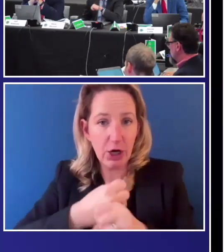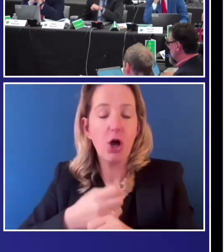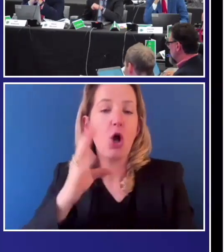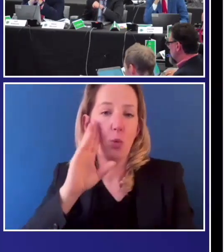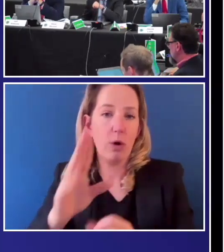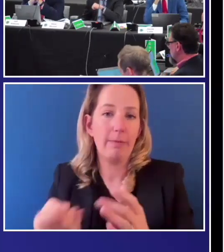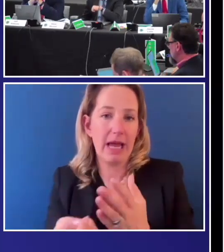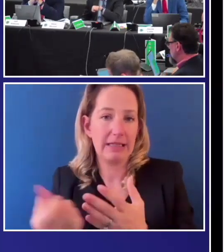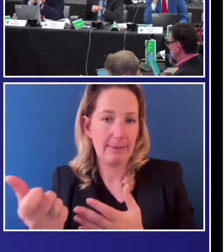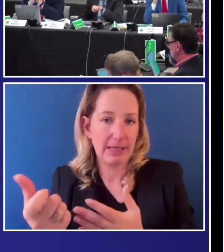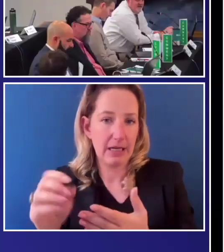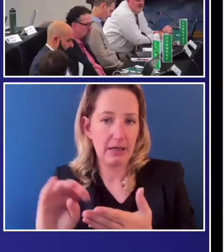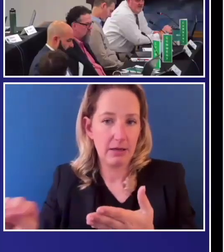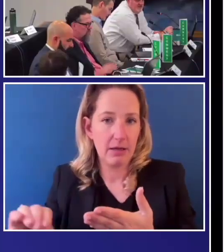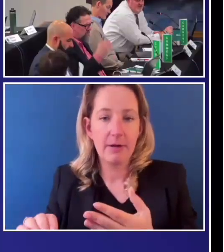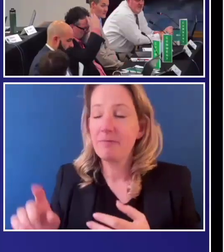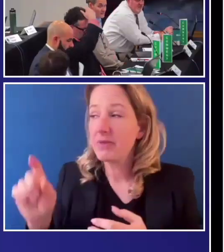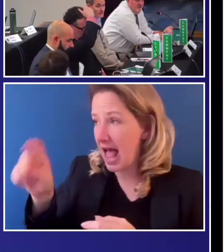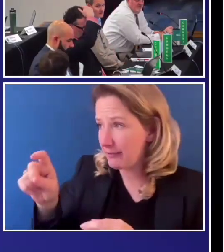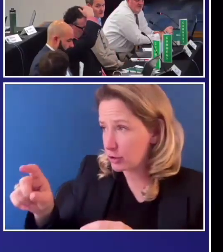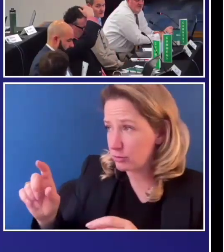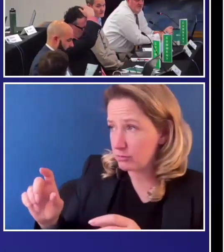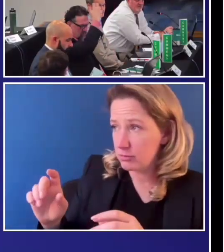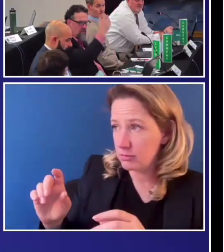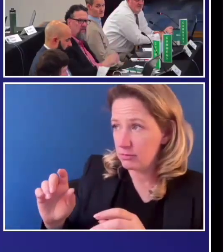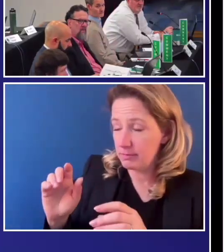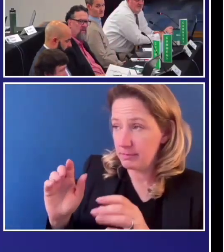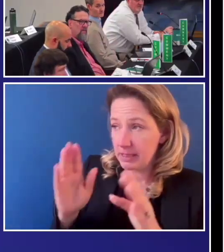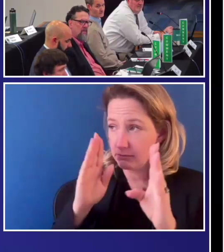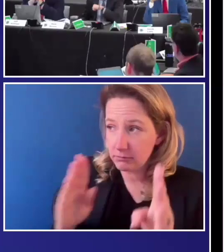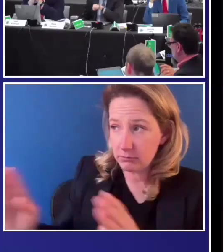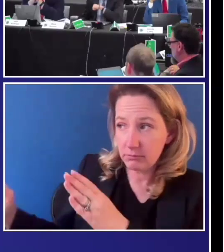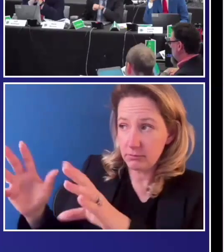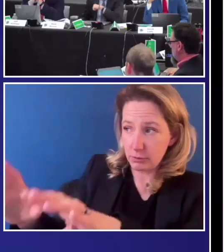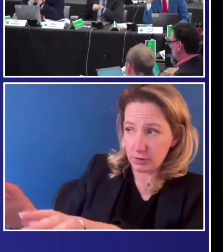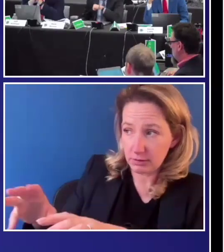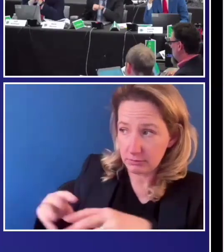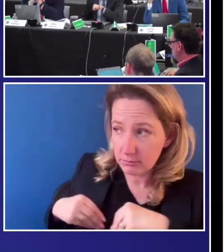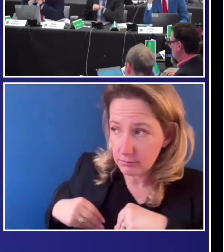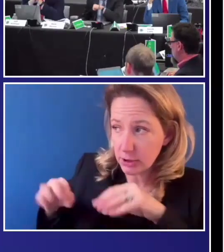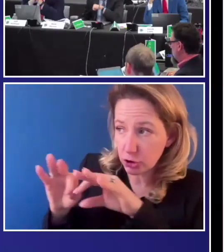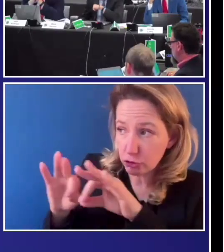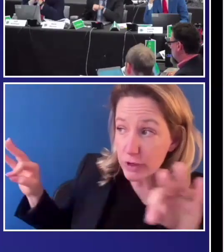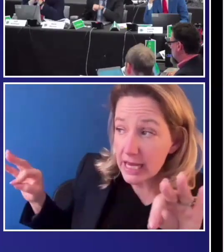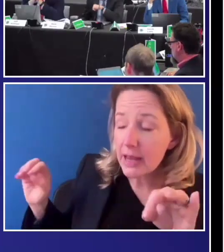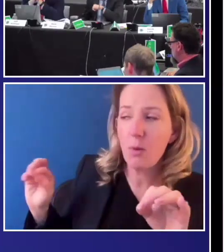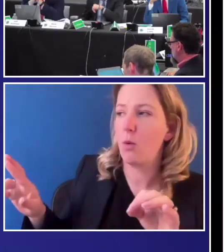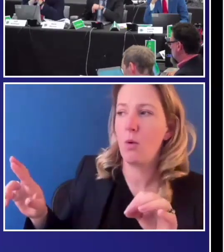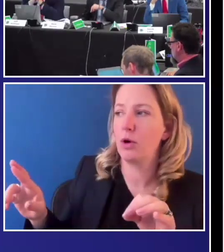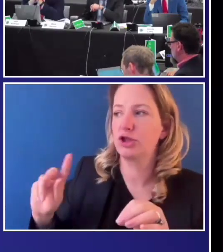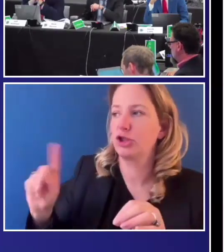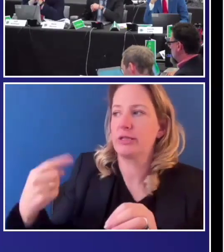Do they have to be degree-seeking or just enrolled? I actually -- I'd have to go to my FSA